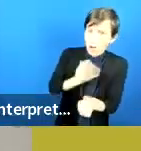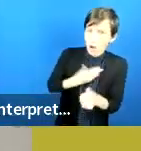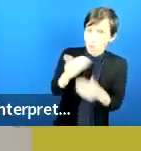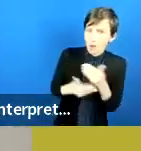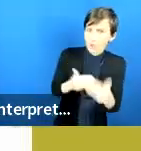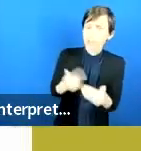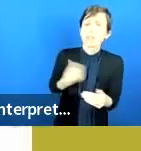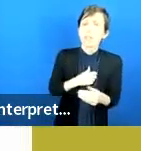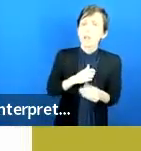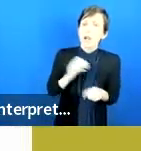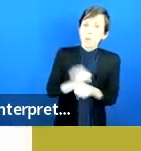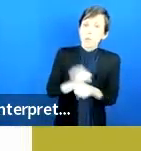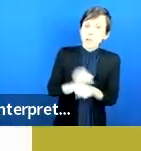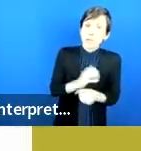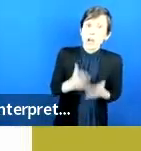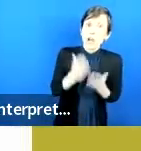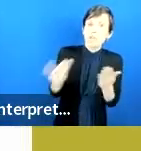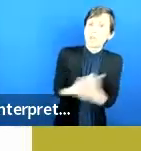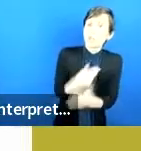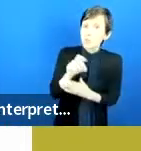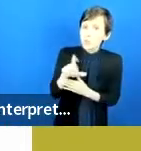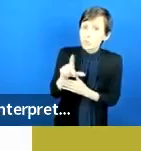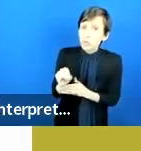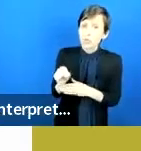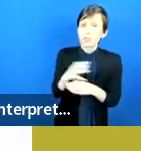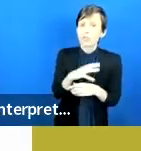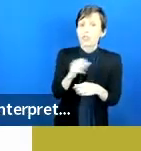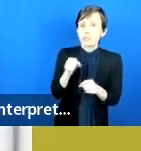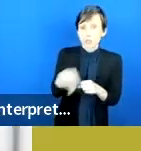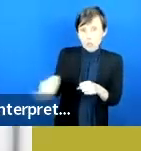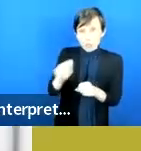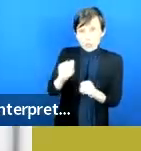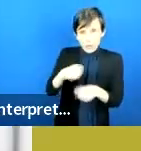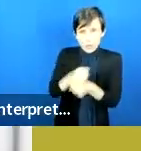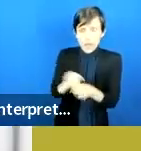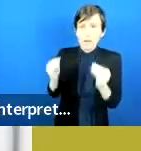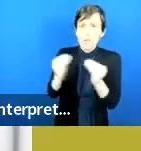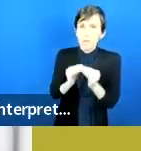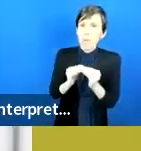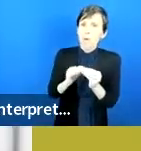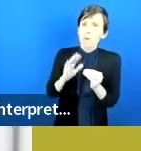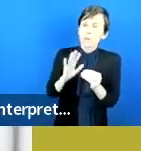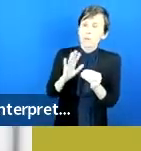and support services next year so that you can make your websites digital content and course materials accessible.